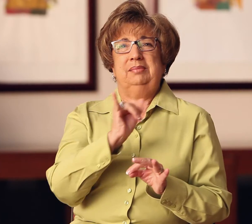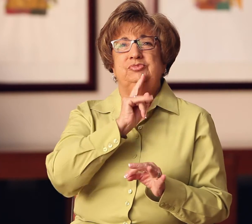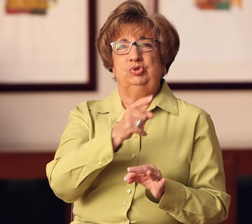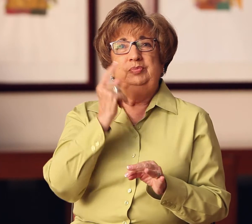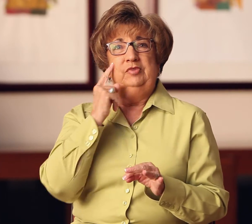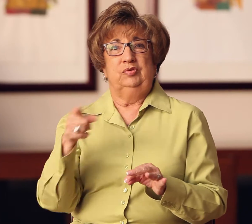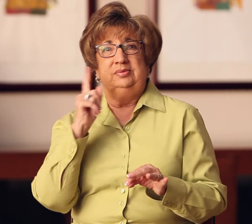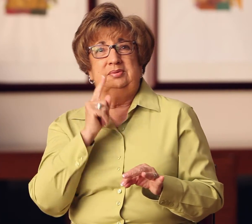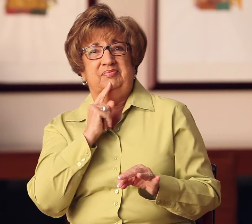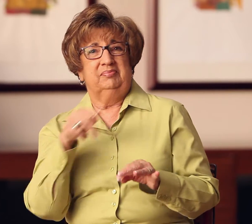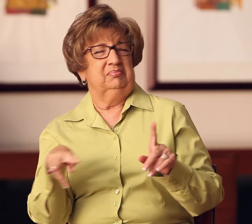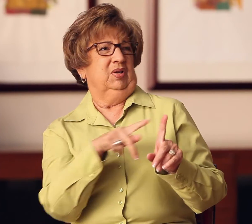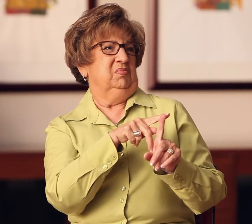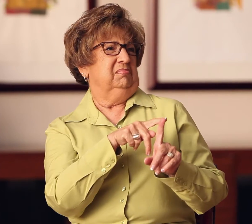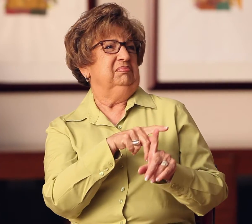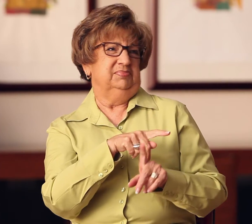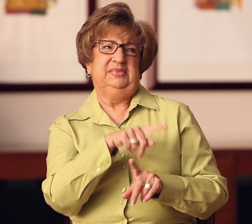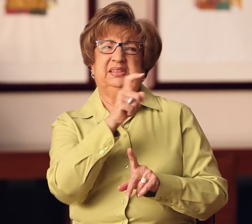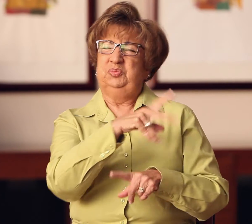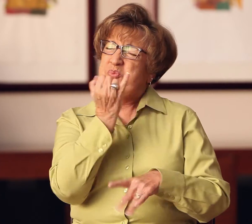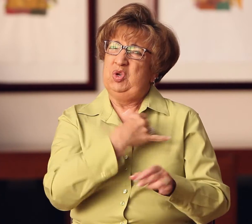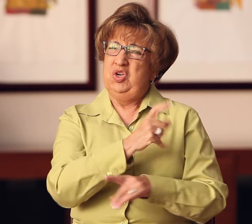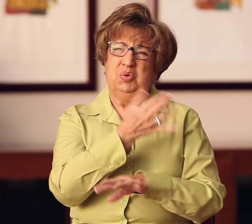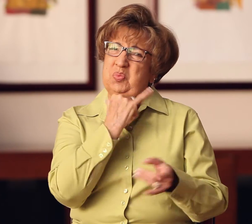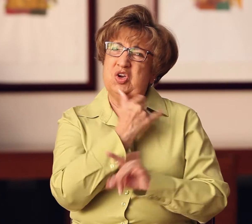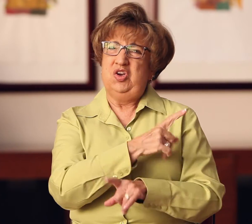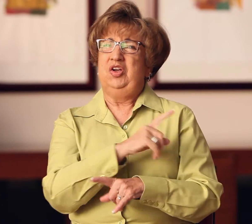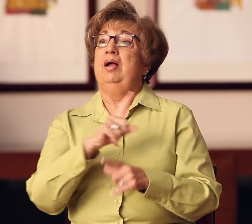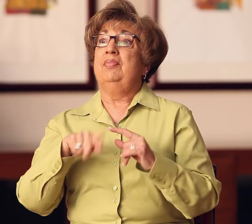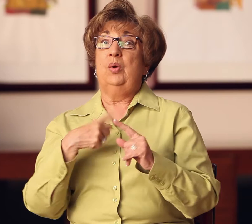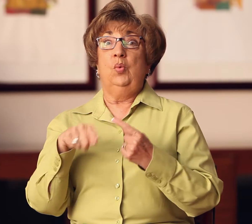Similarly, sometimes a deaf person is adamant that the interpreter has done something wrong.